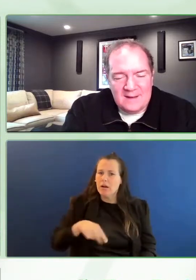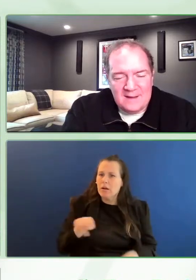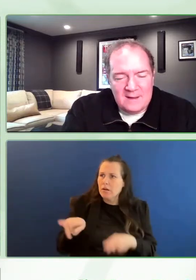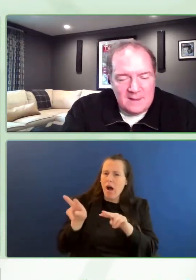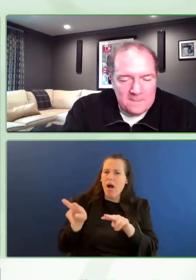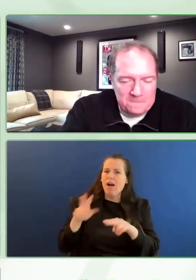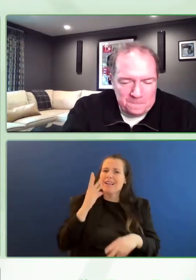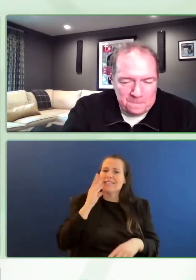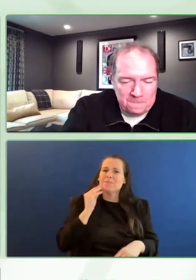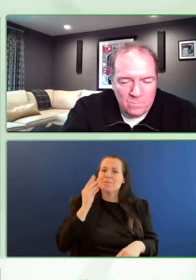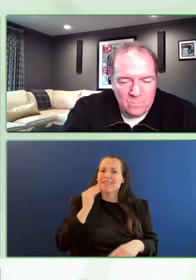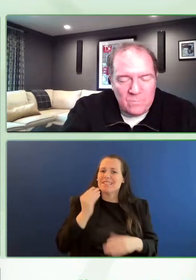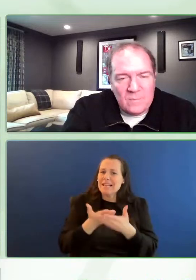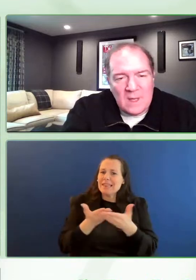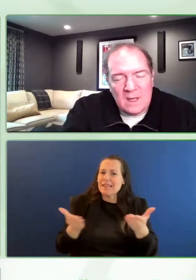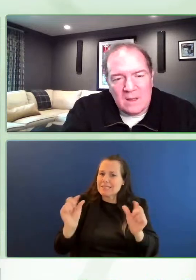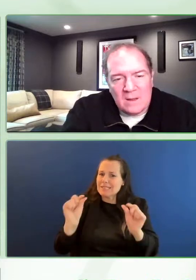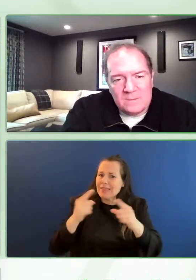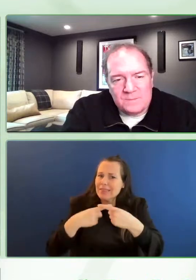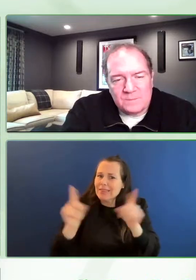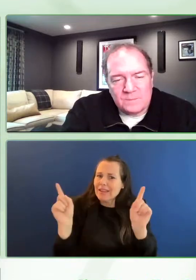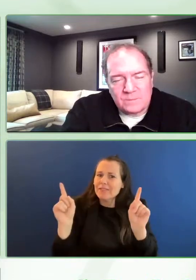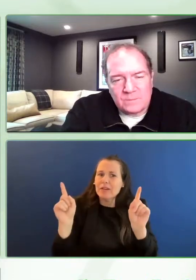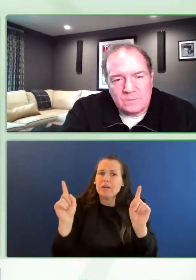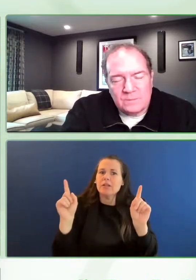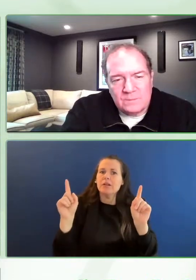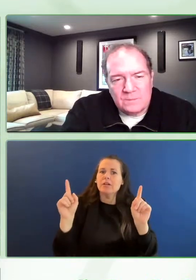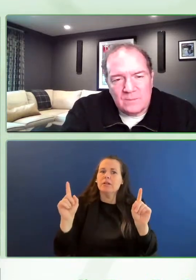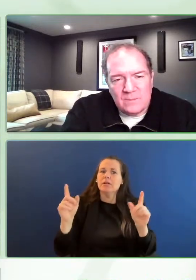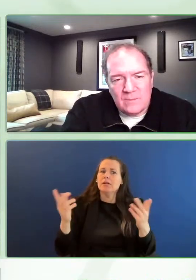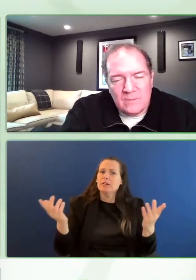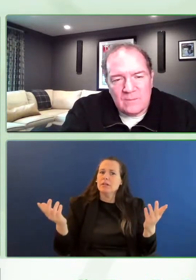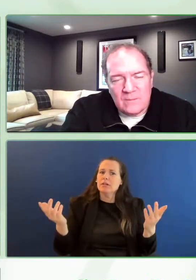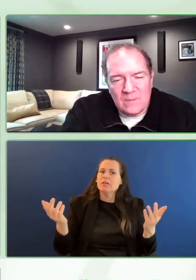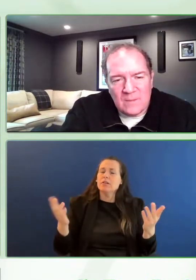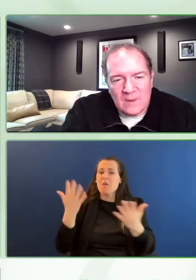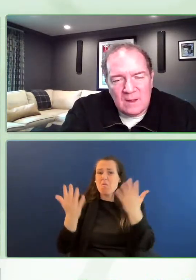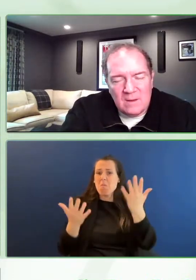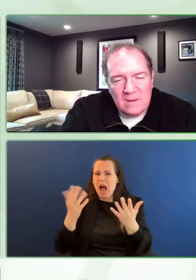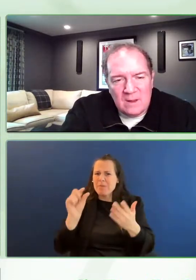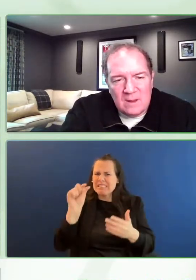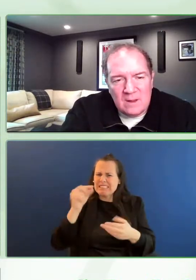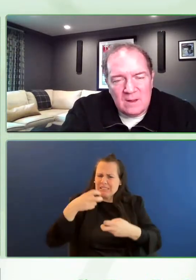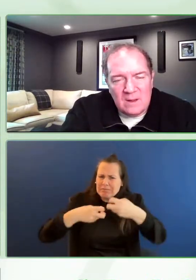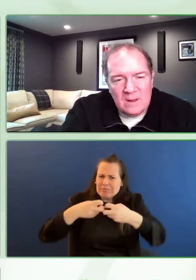It is interesting that you use those figures because I believe that the accessible communities